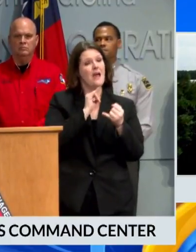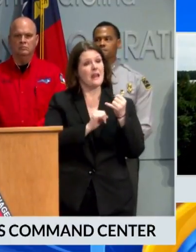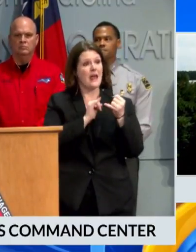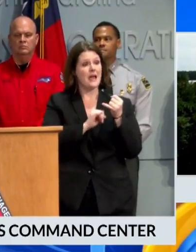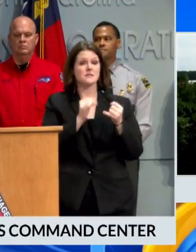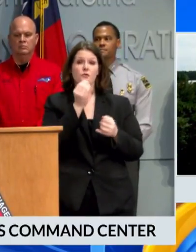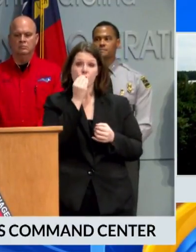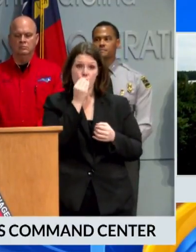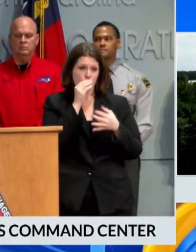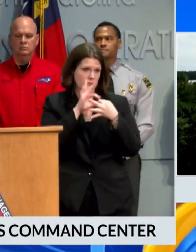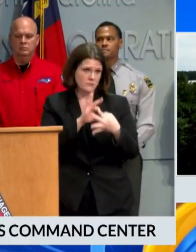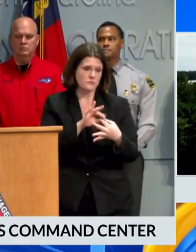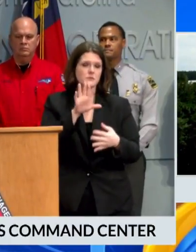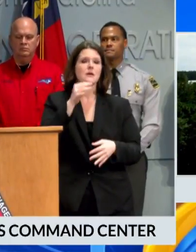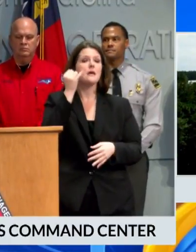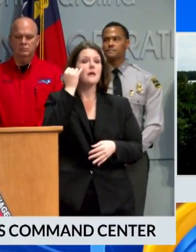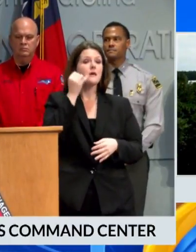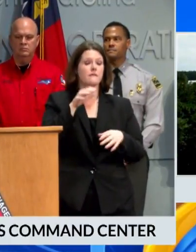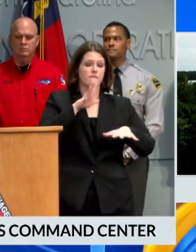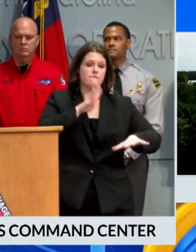USE A GASP POWER GENERATOR INSIDE ENCLOSED SPACES FOR